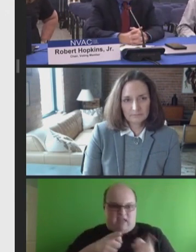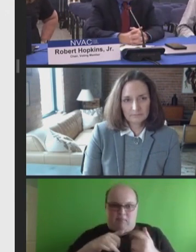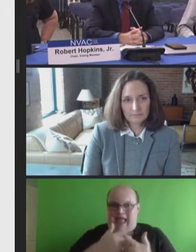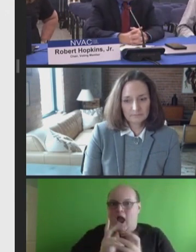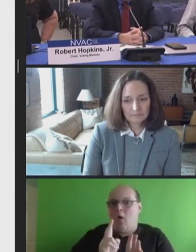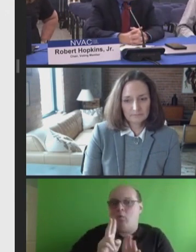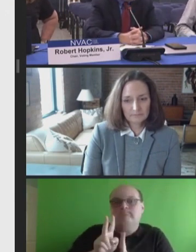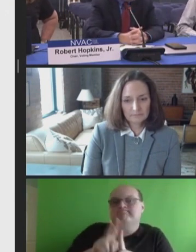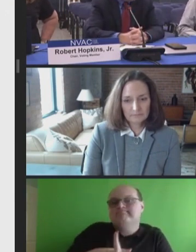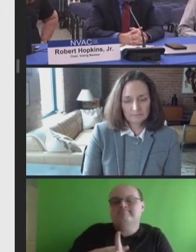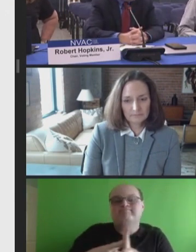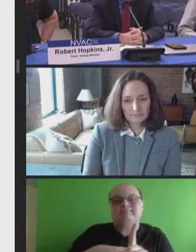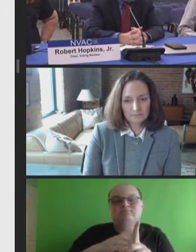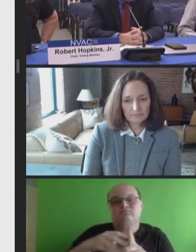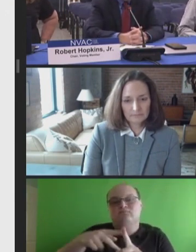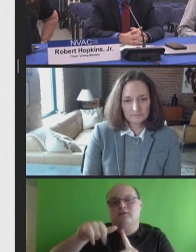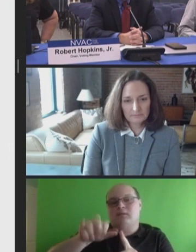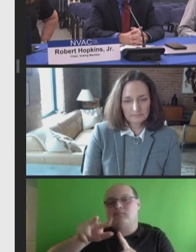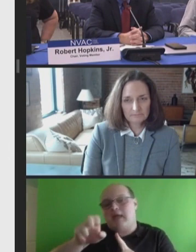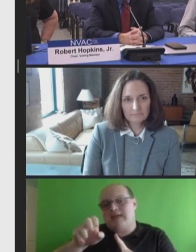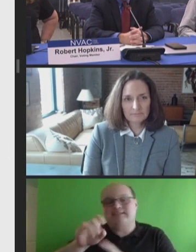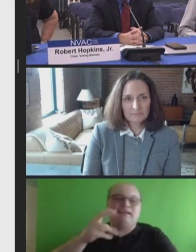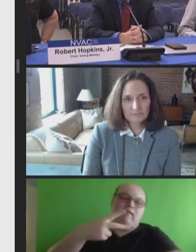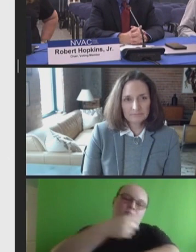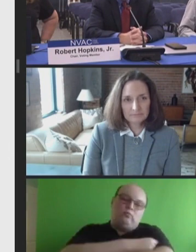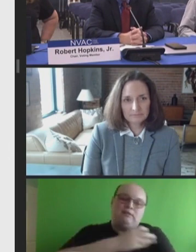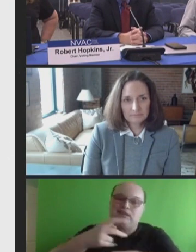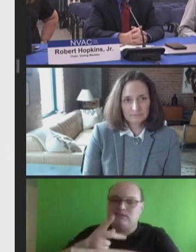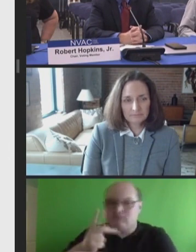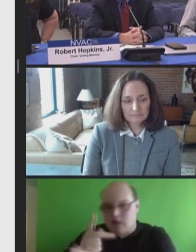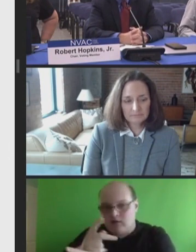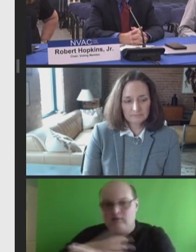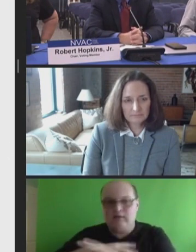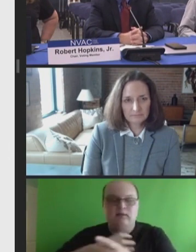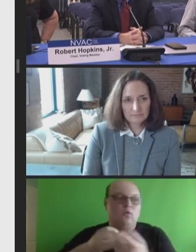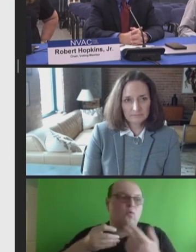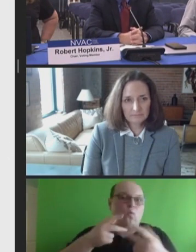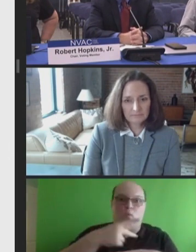passive immunization products. And particularly the product that we're discussing now for